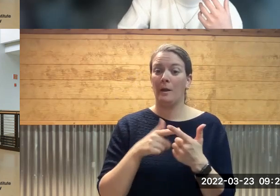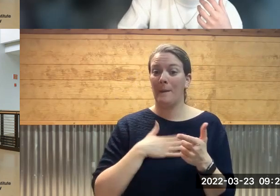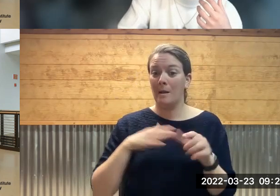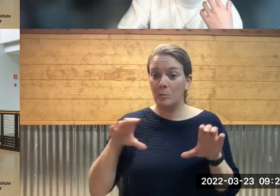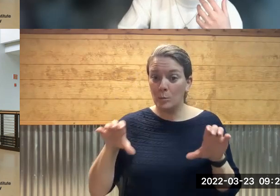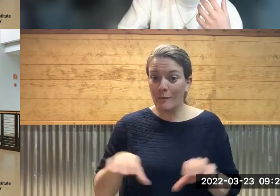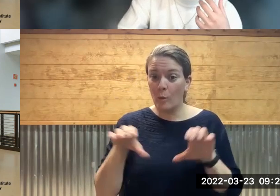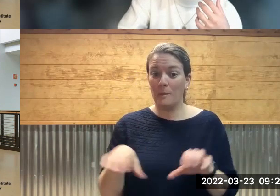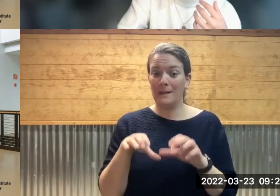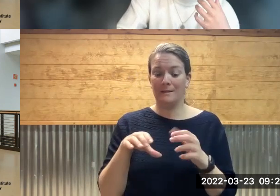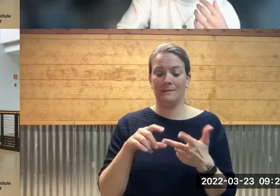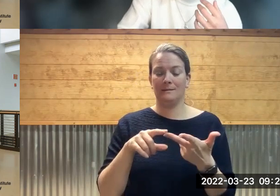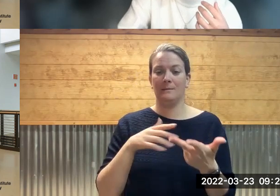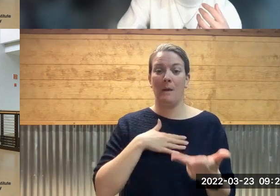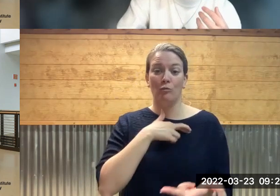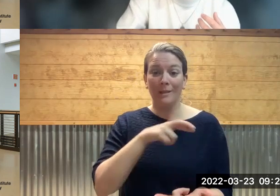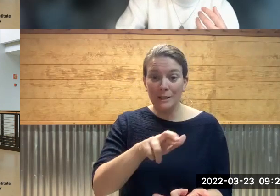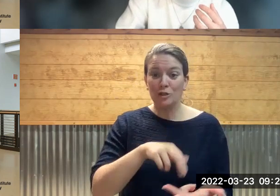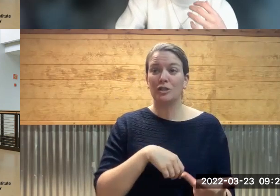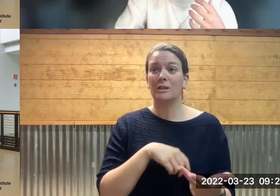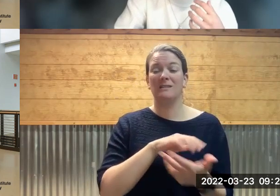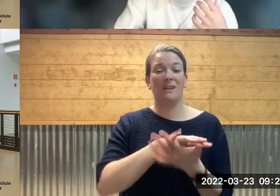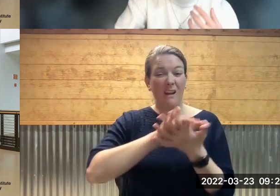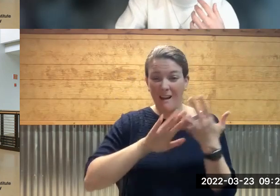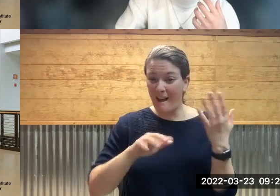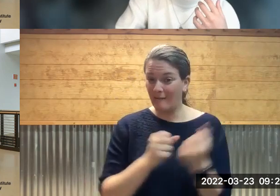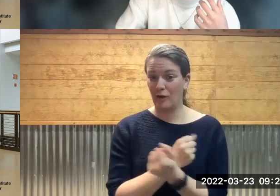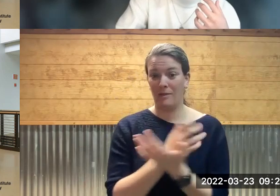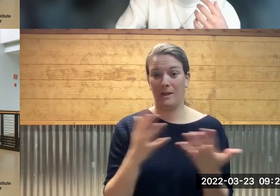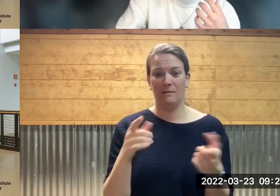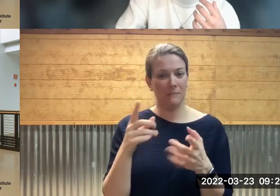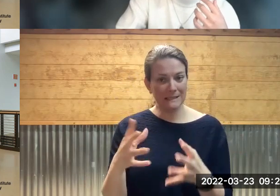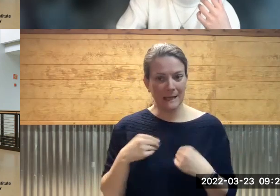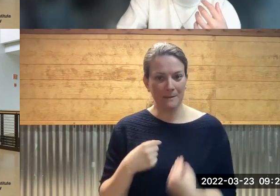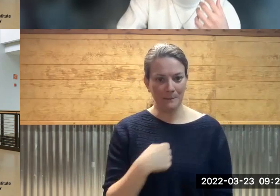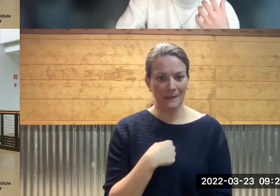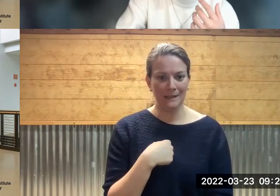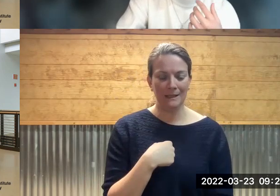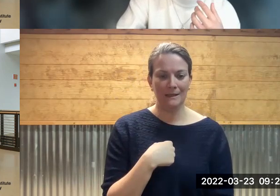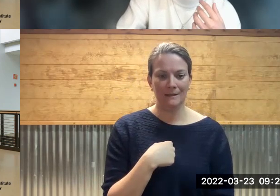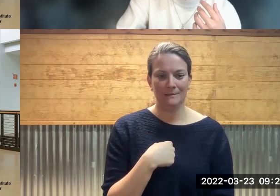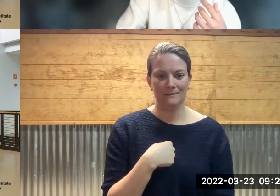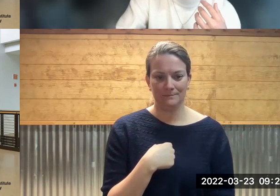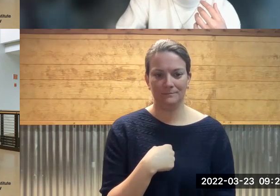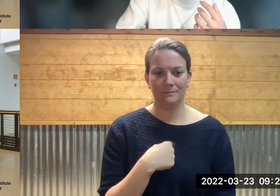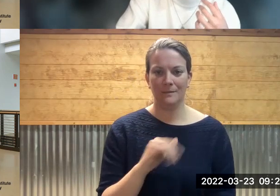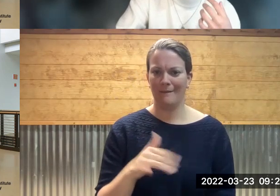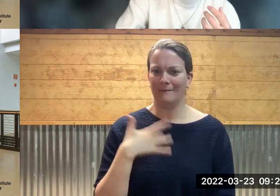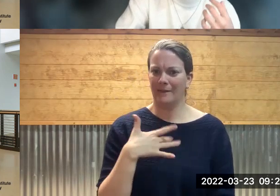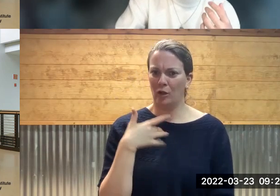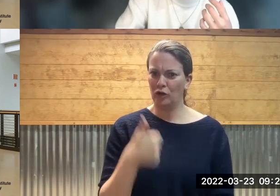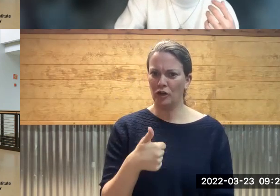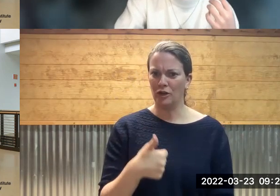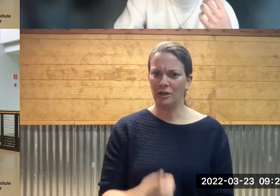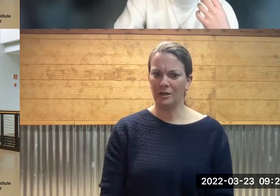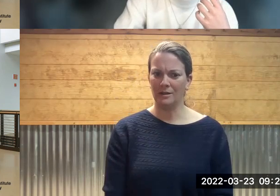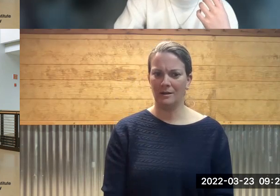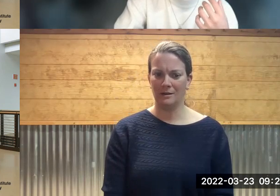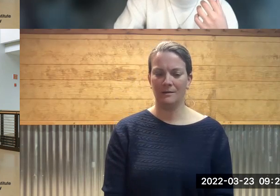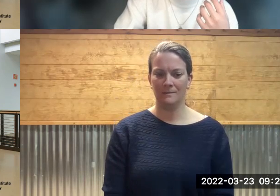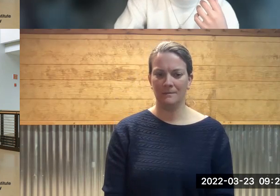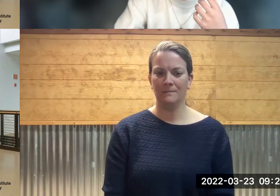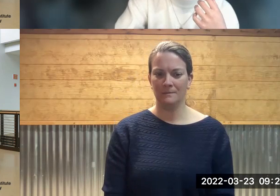I actually thought that was a very warm thing. we should all make our own effects.